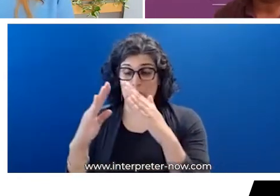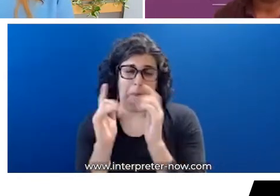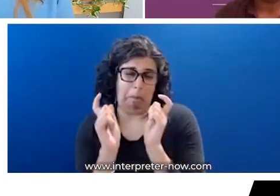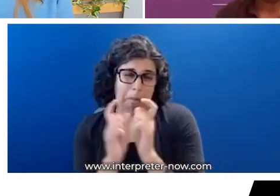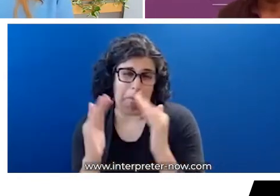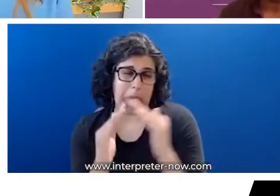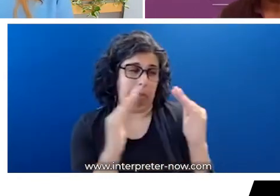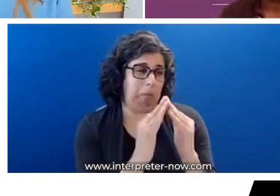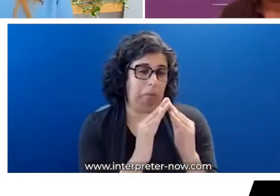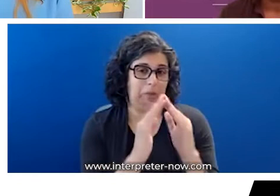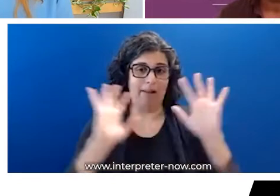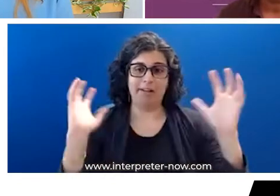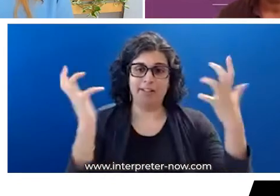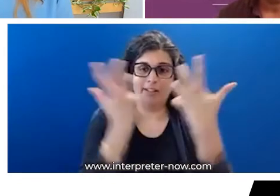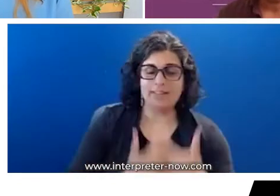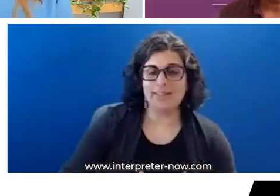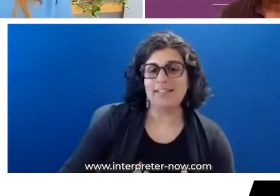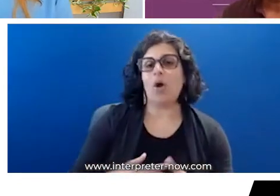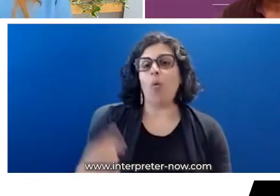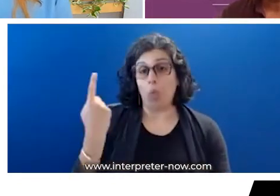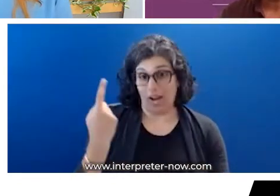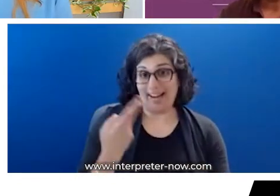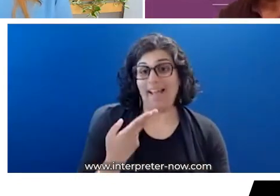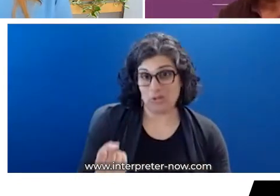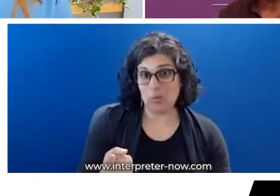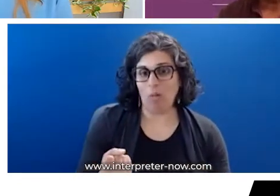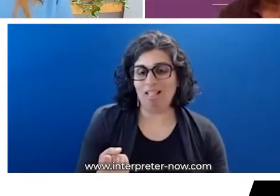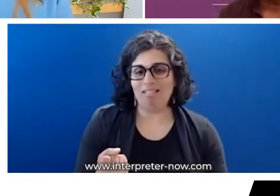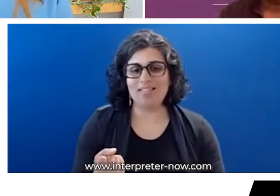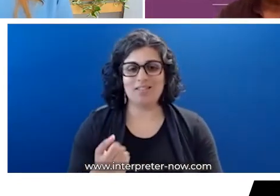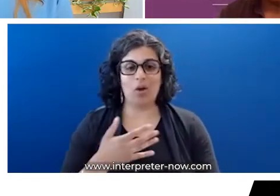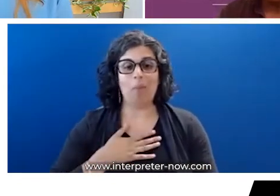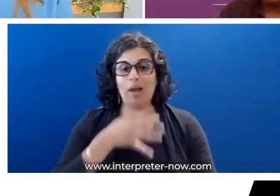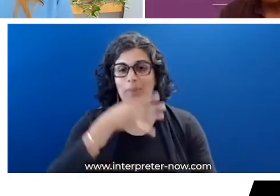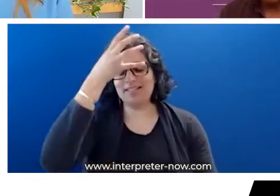one high school Belton-Honea Path. My parents actually still live in the area.